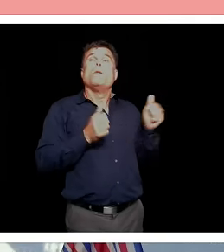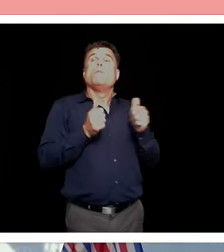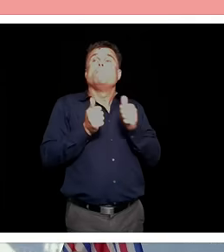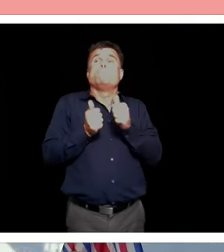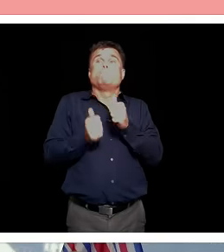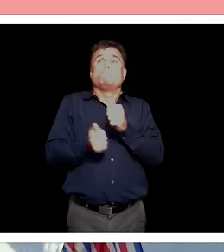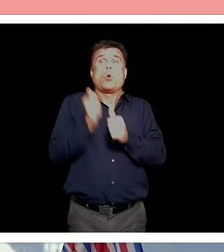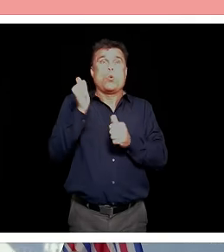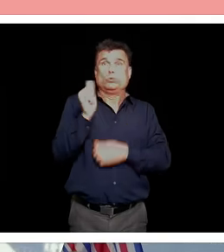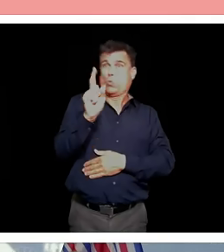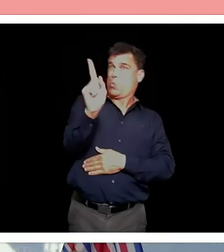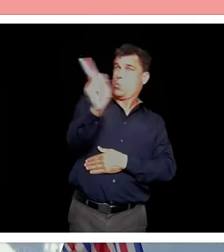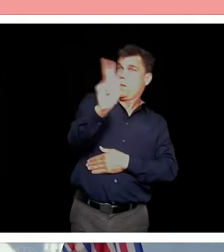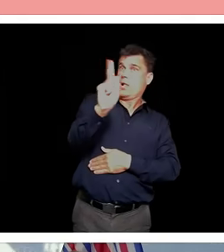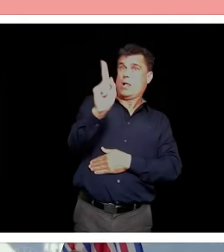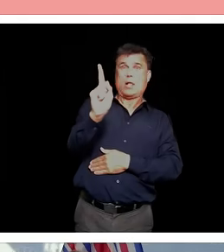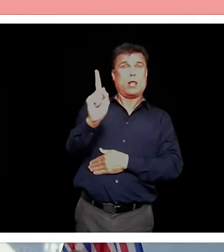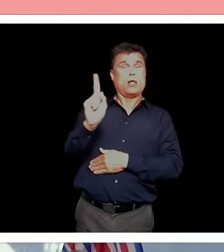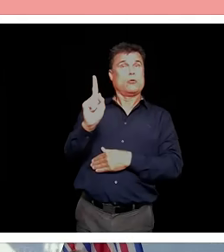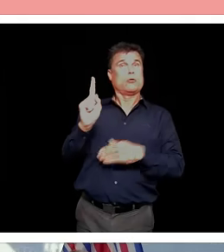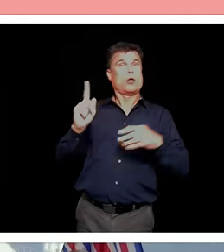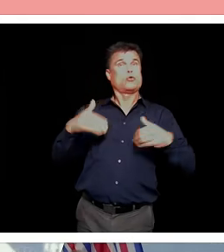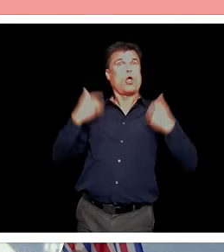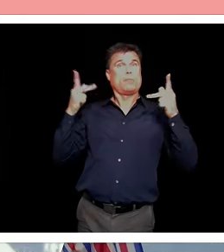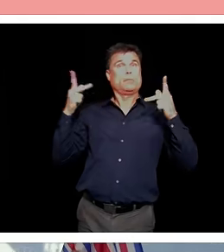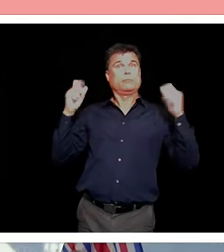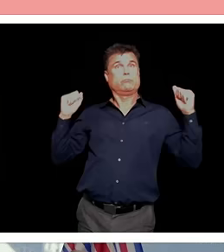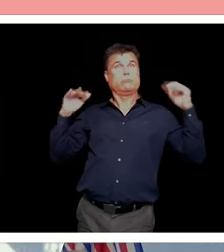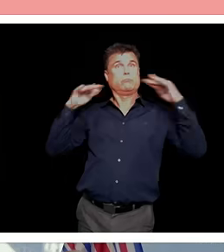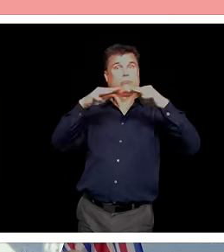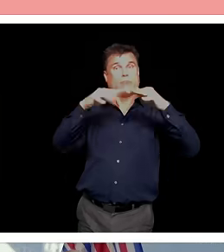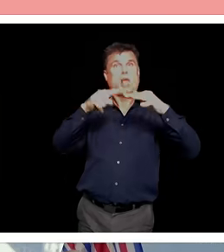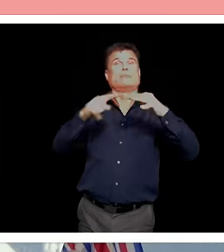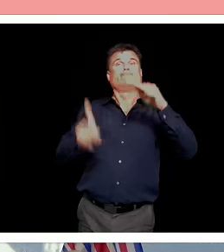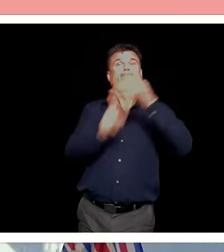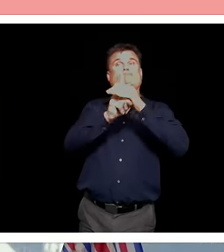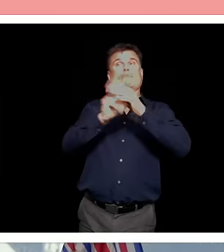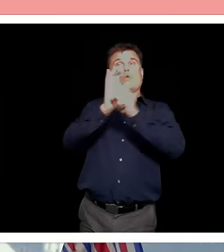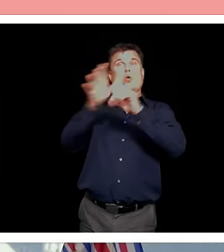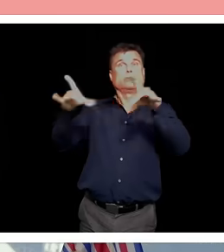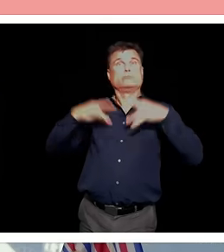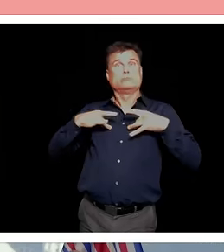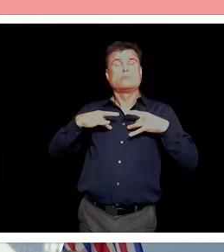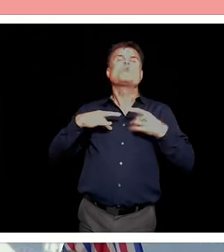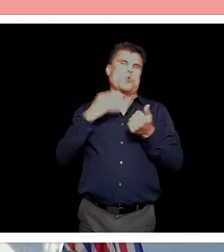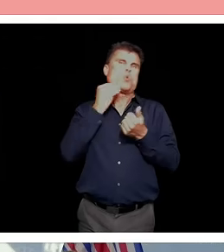our new cases are in younger people. Though hospitalizations have gone up slightly, again the hospitalization rate